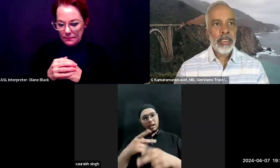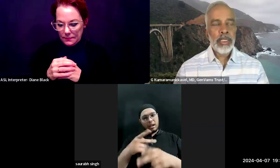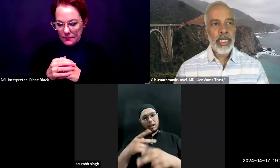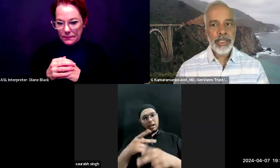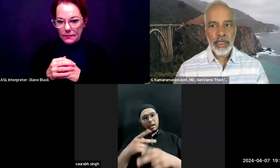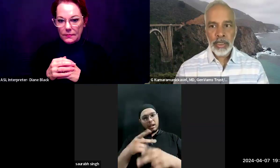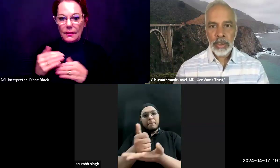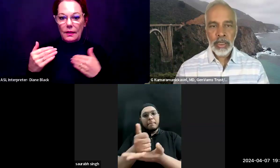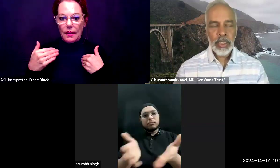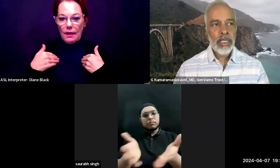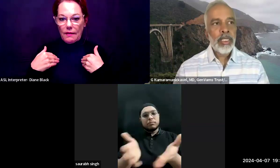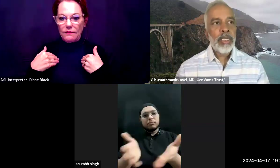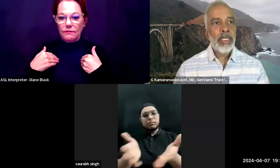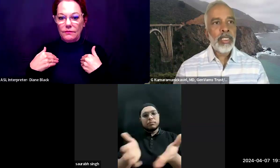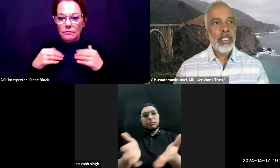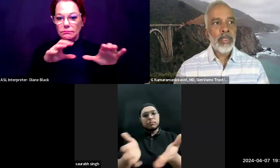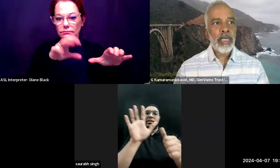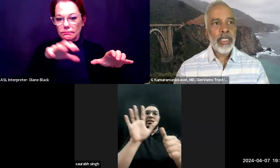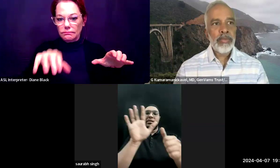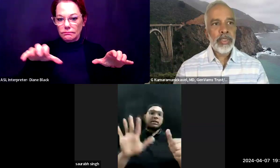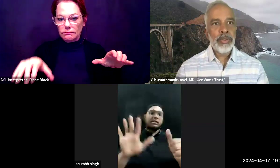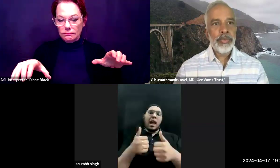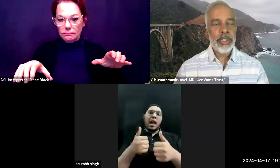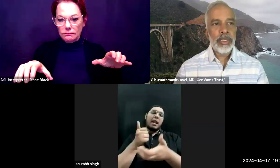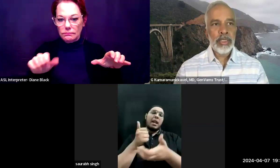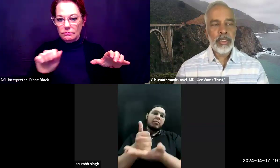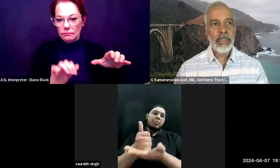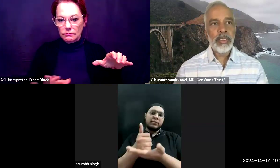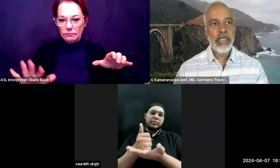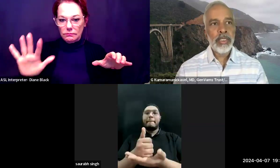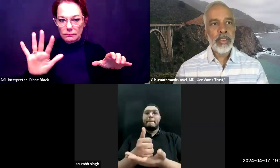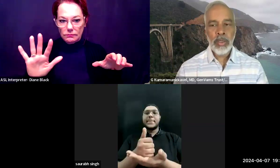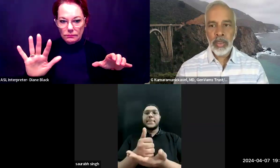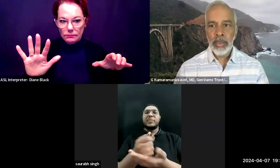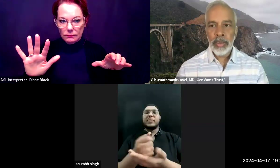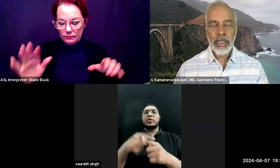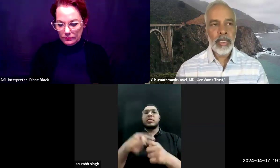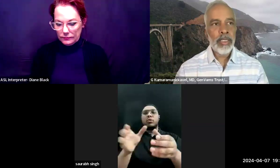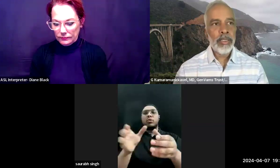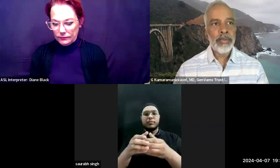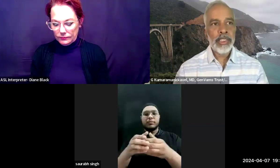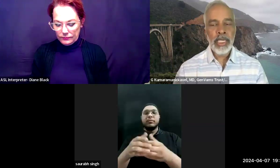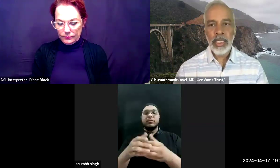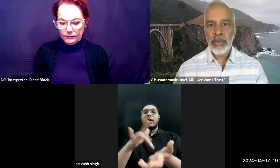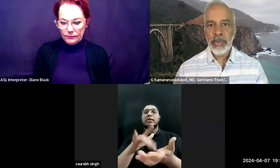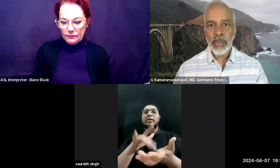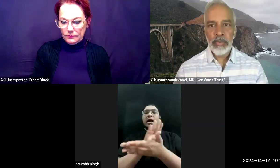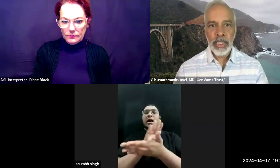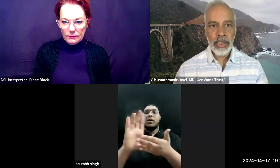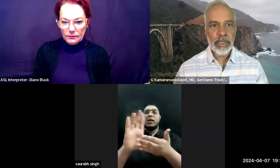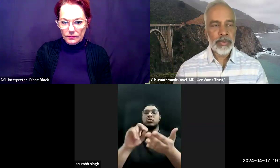in Asia and collaborate with groups in in Hong Kong , China and few other places.